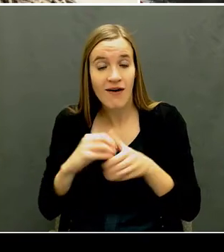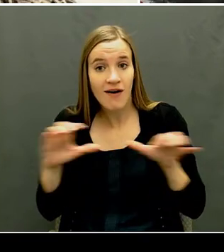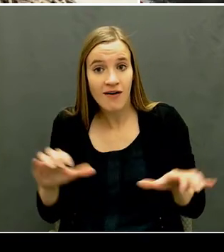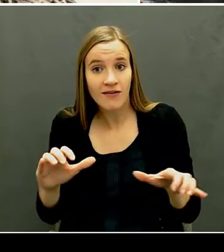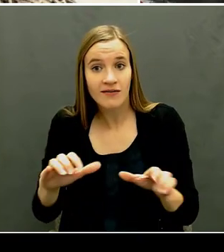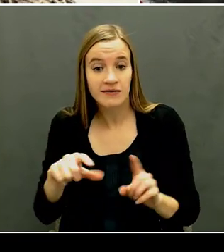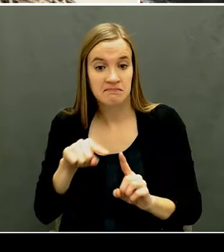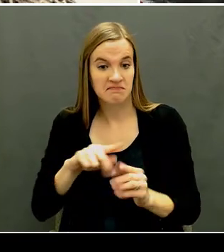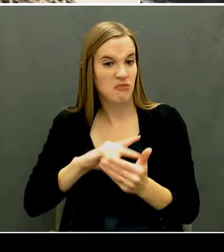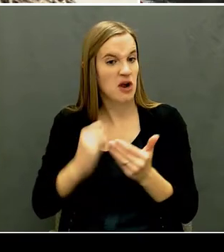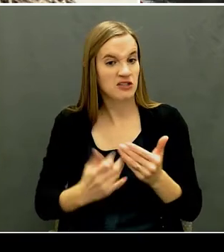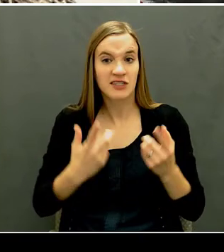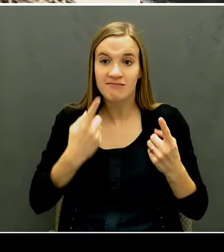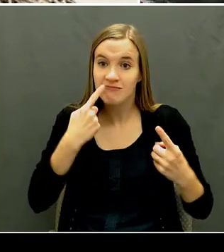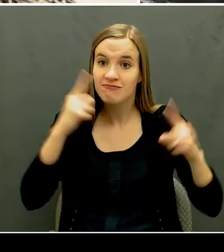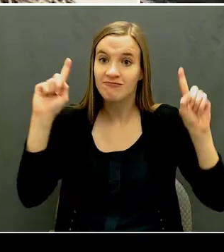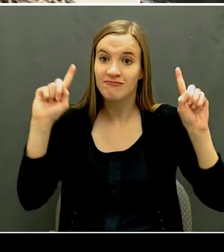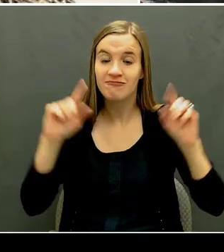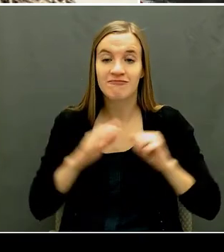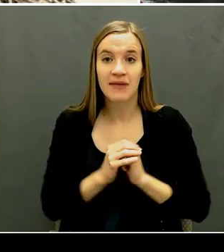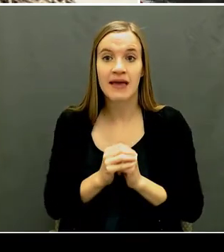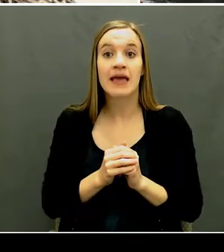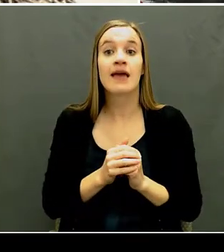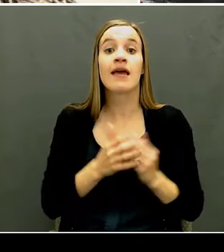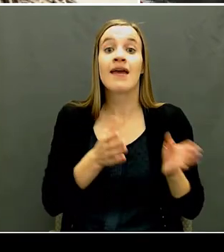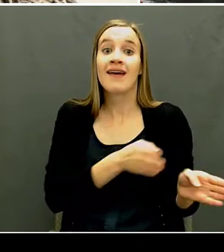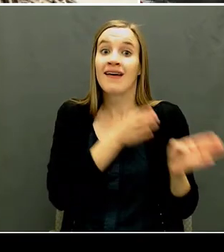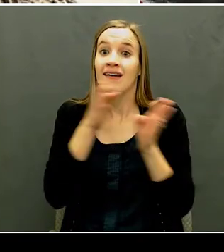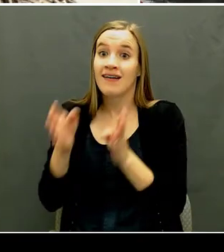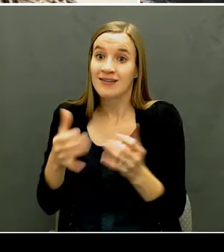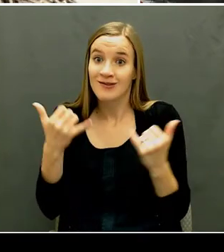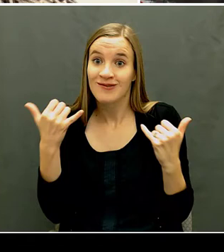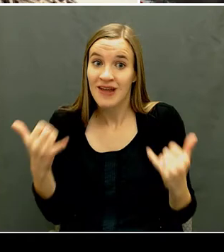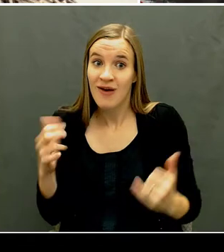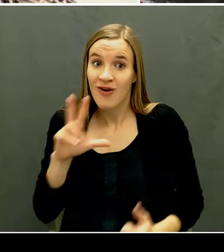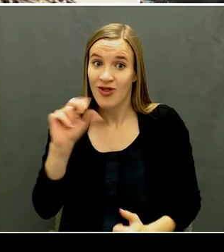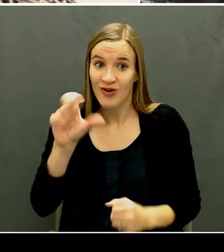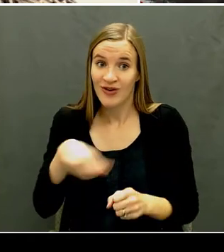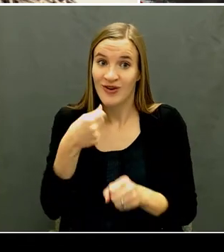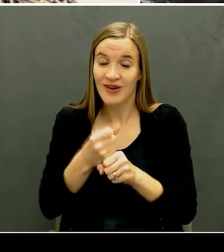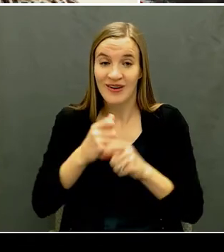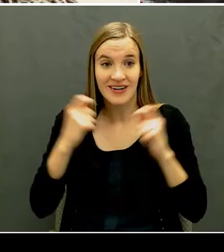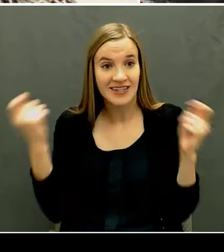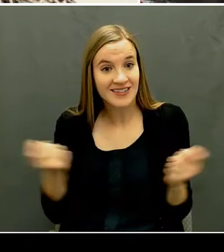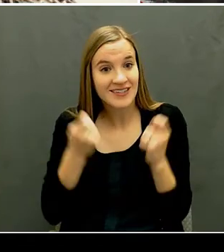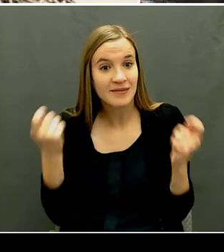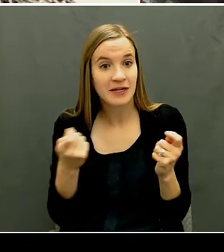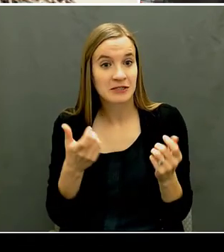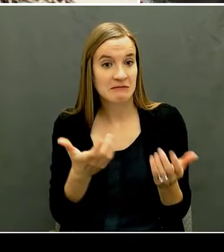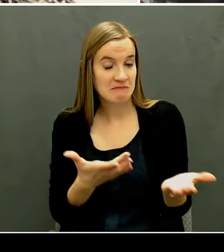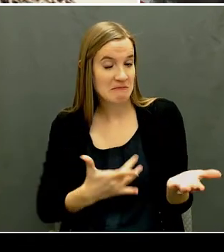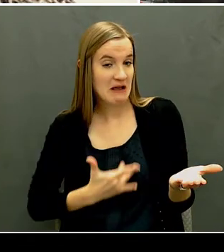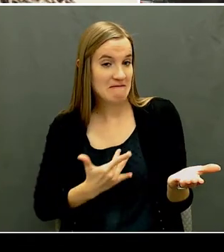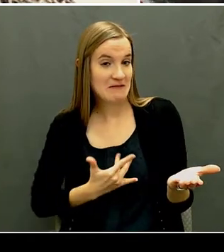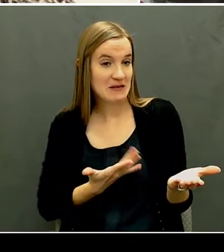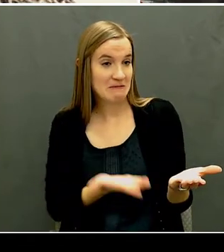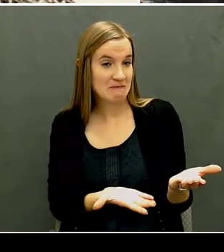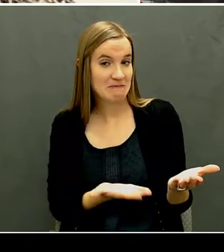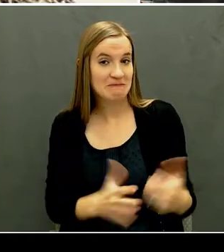And so now we're up at 30 years. What do you think? Good luc?.